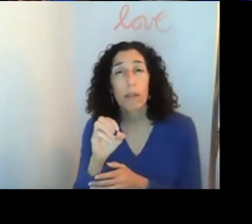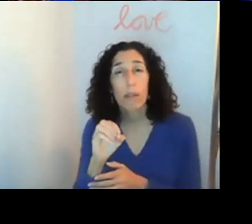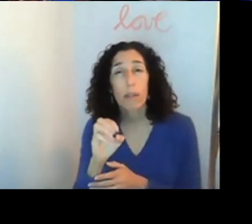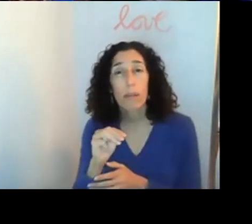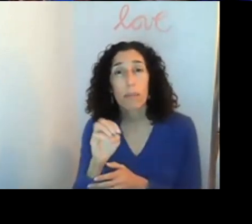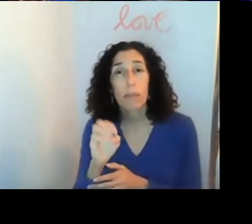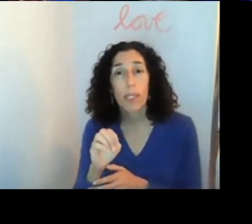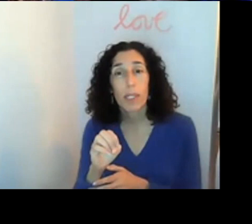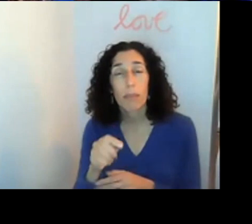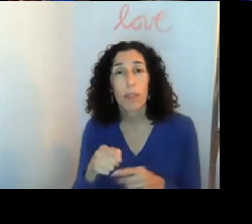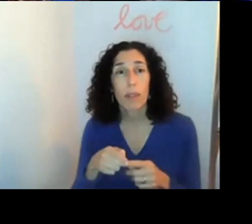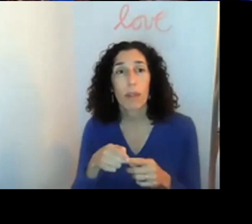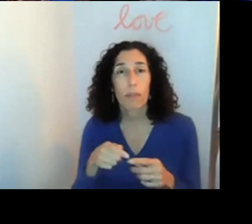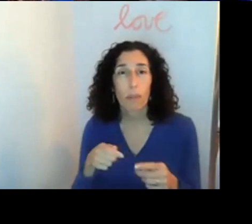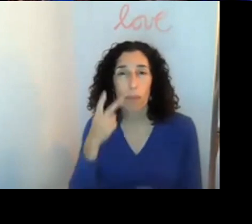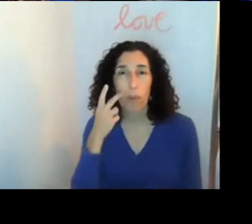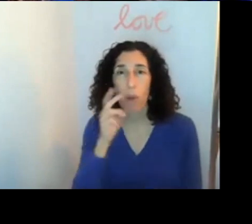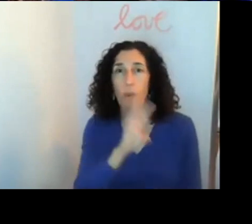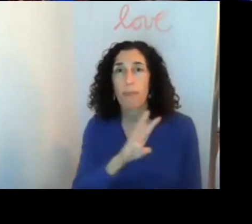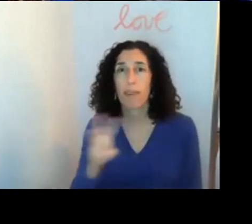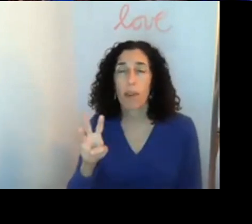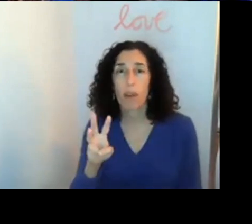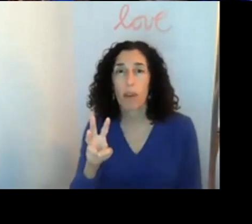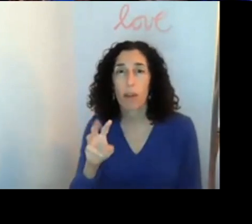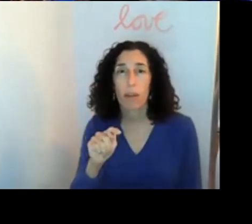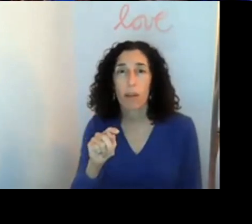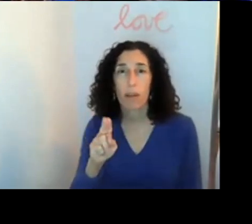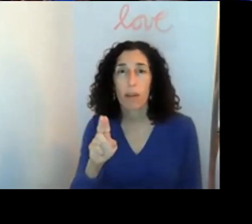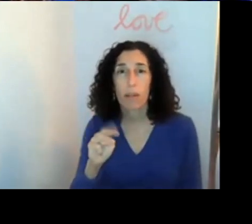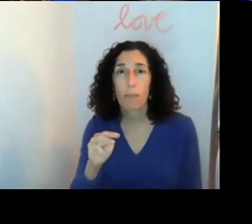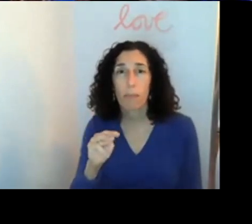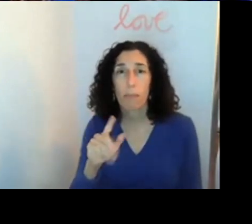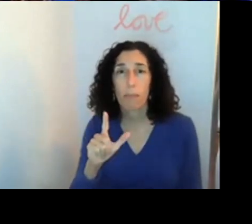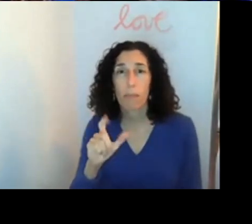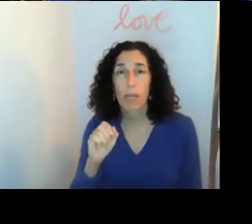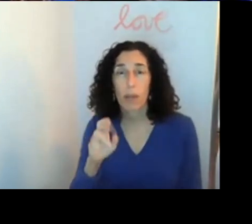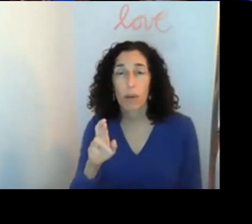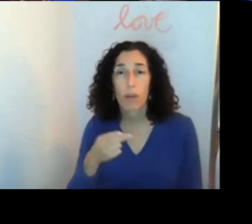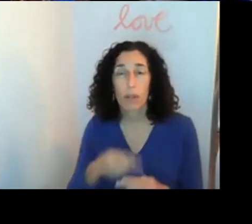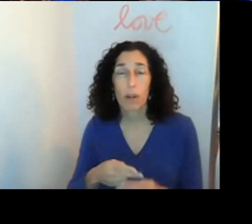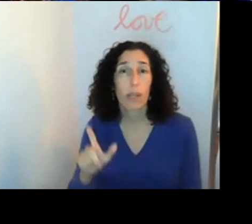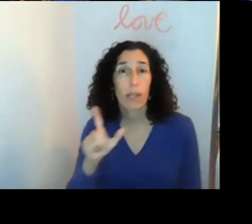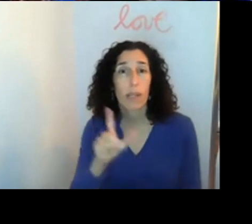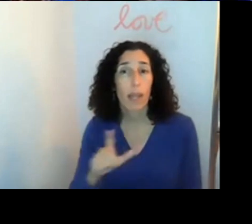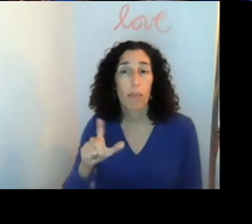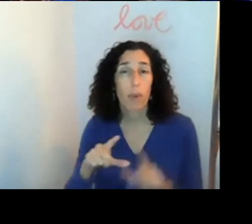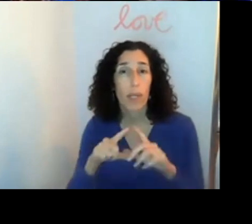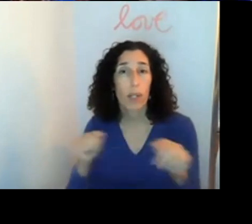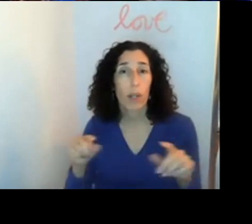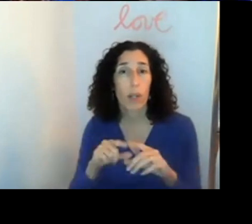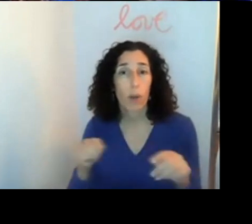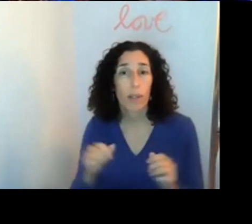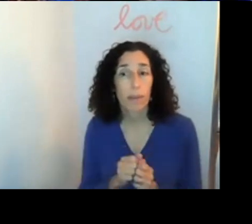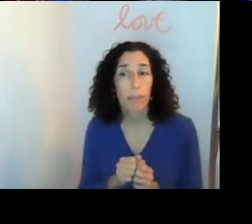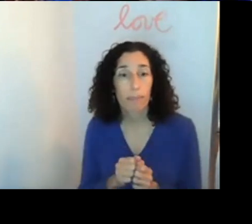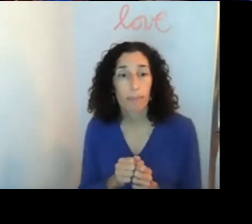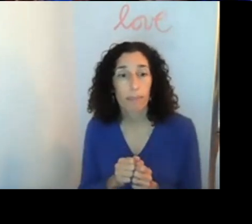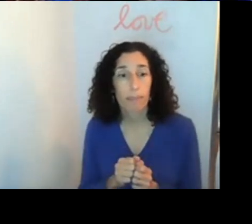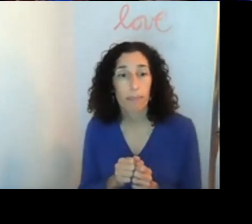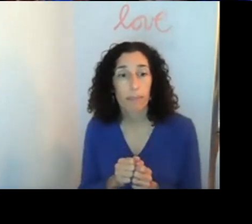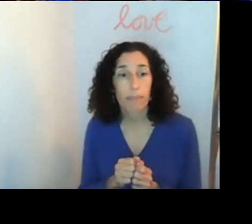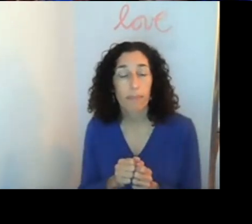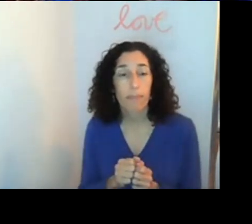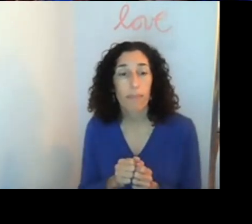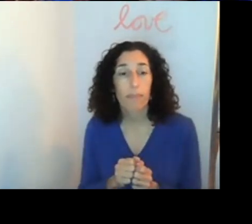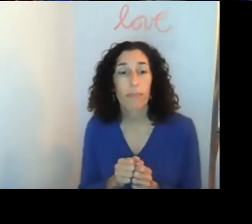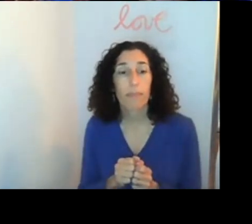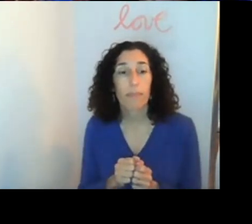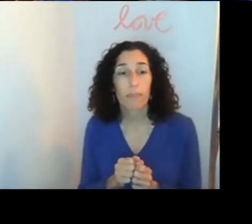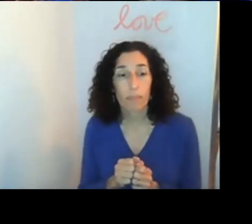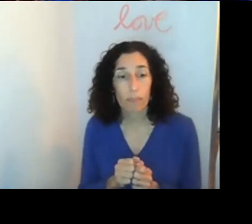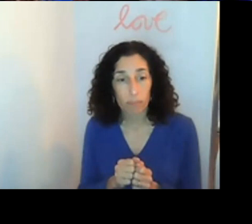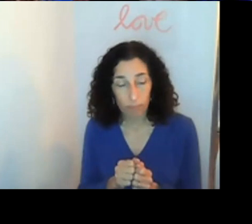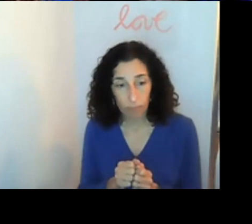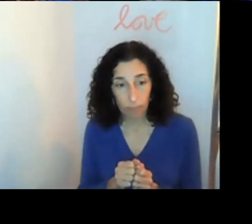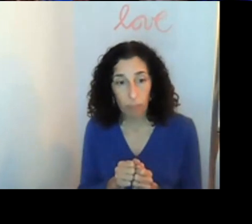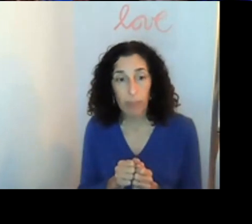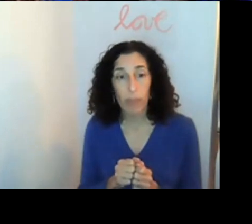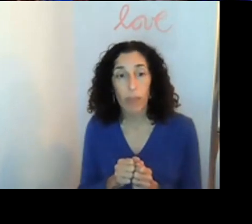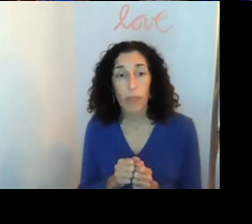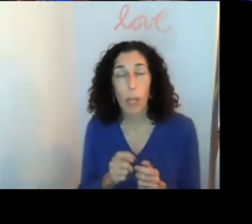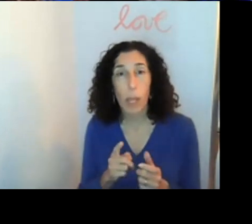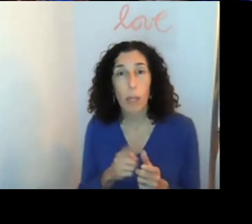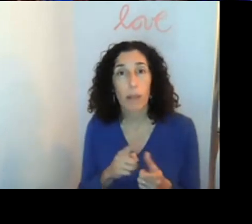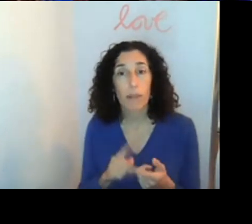bog down a screen reader but I'm wondering how much would that bog down. If you have